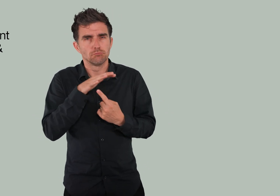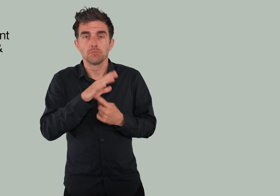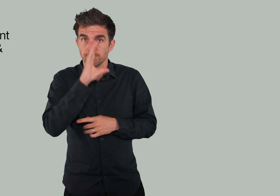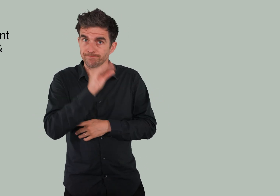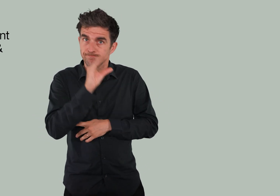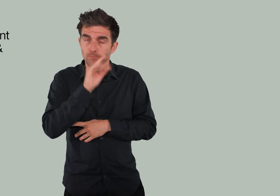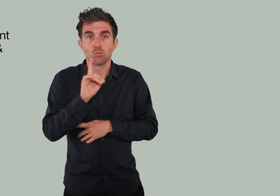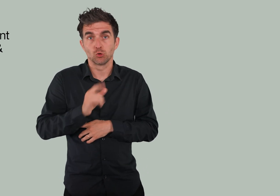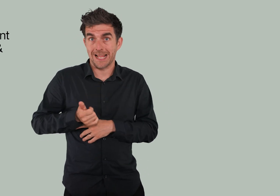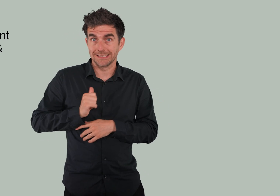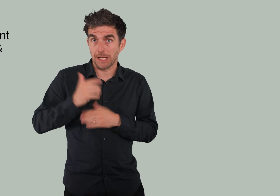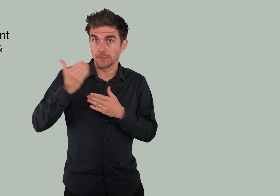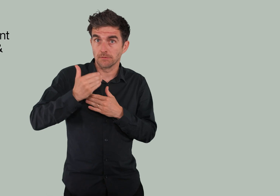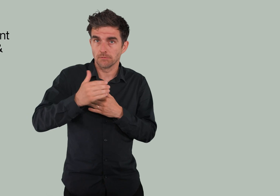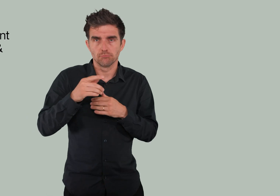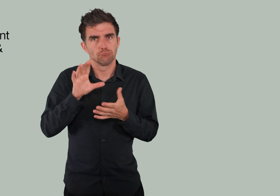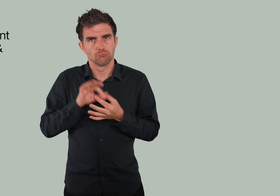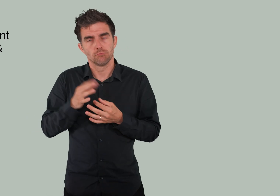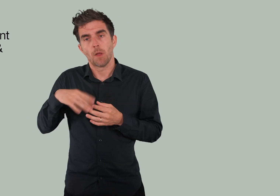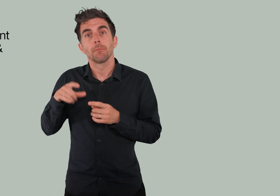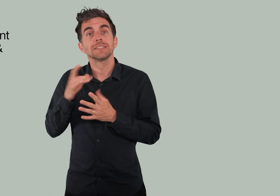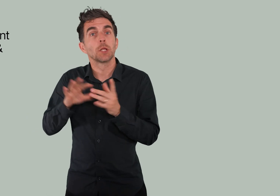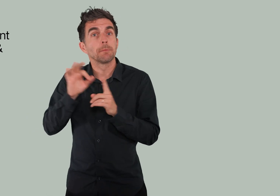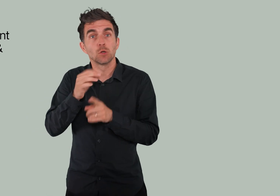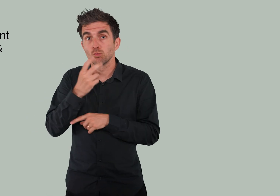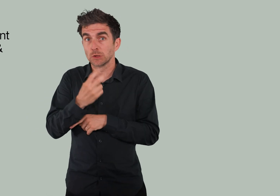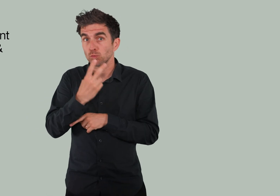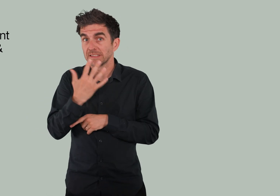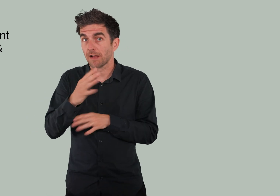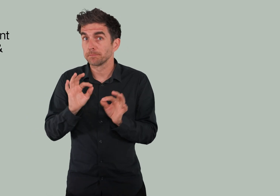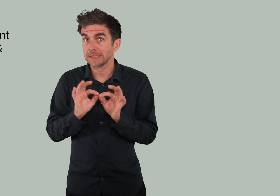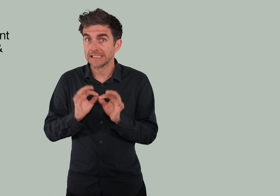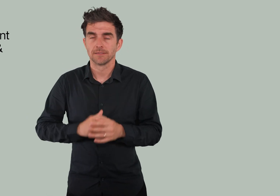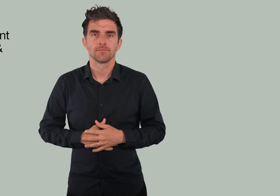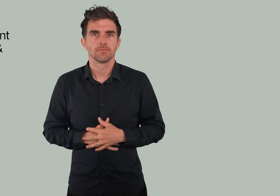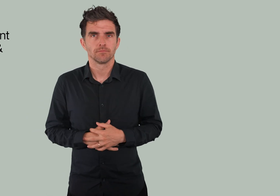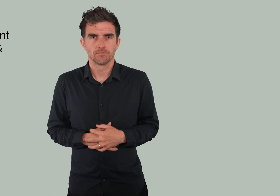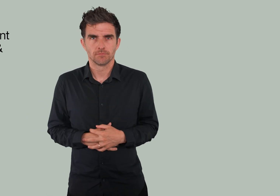being informed about what to expect (DWP, 2025b).